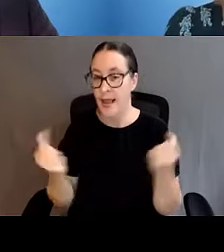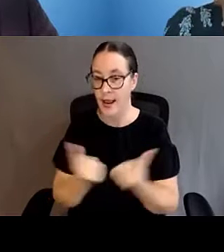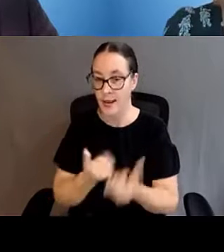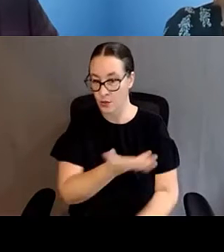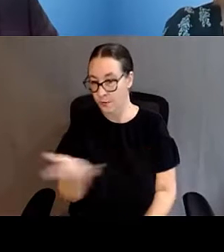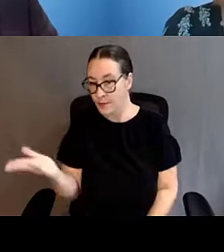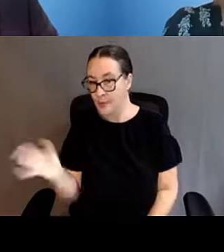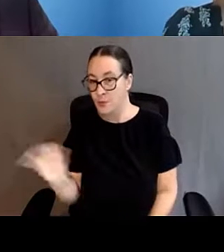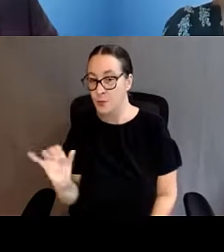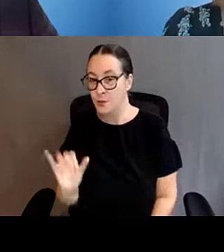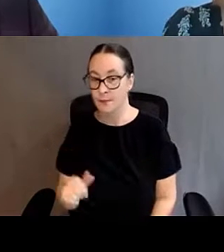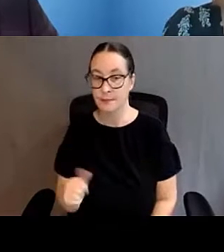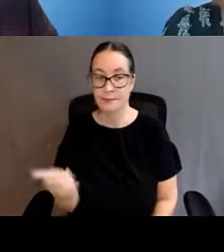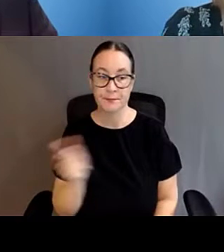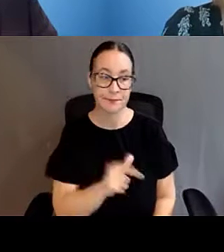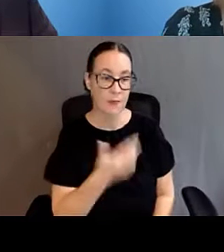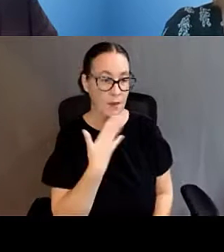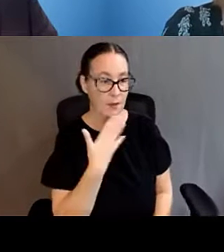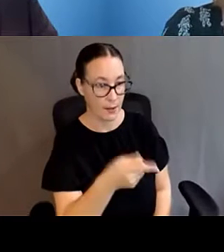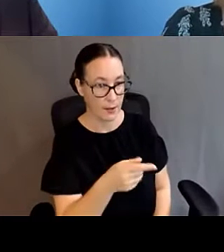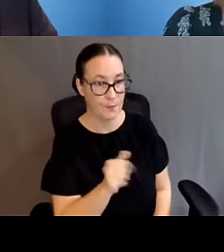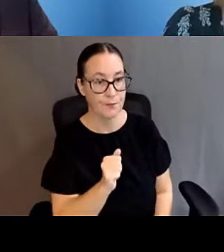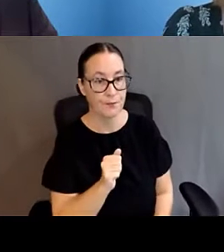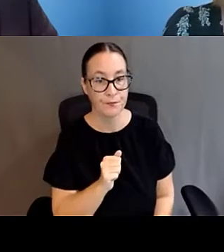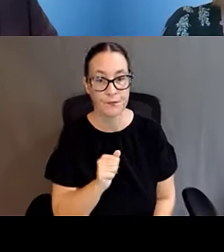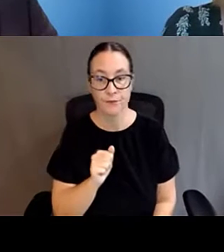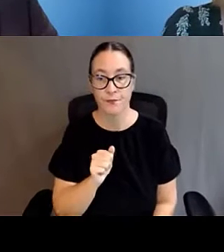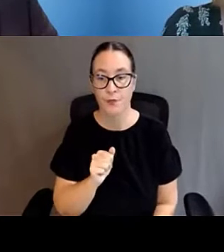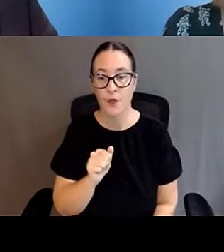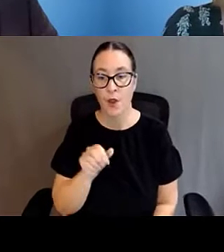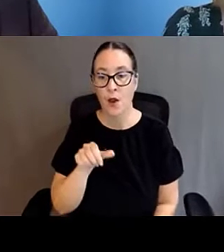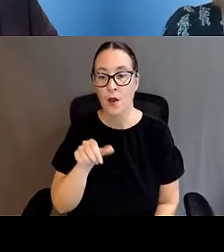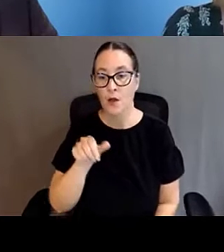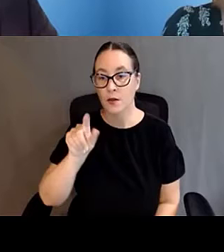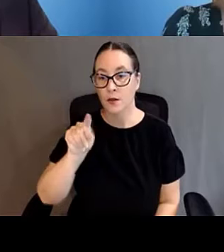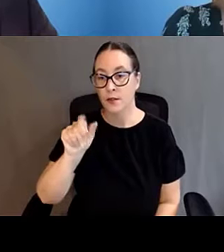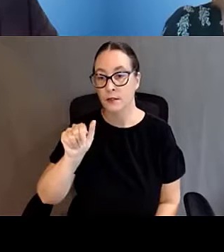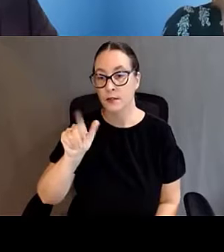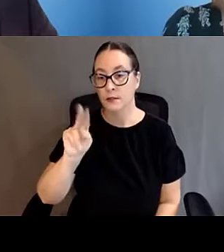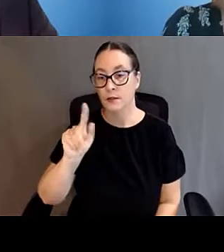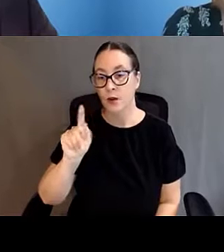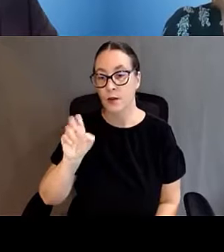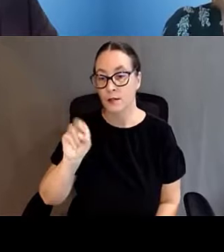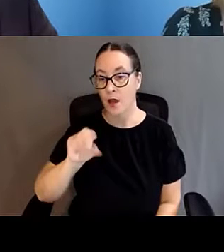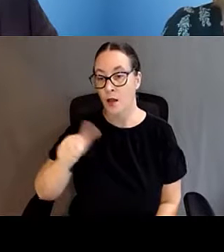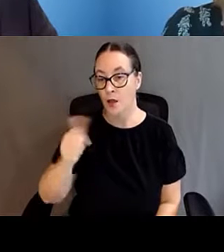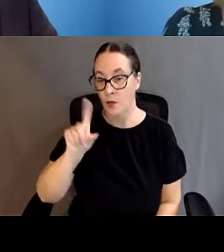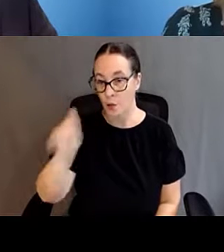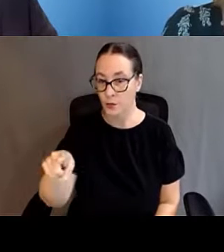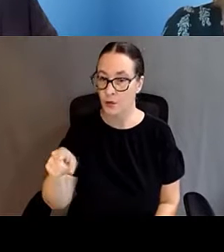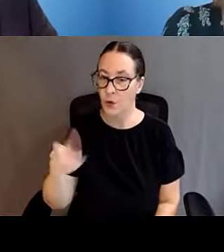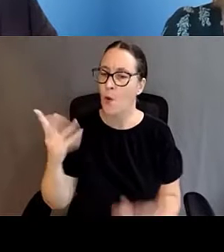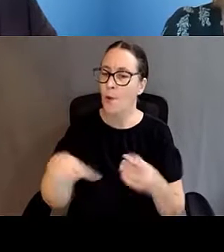Elyse Sullivan: Thank you. Taunton, another question for you, what about negative data that are generated during a project